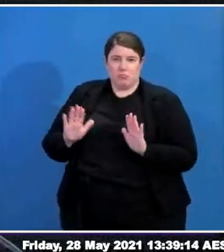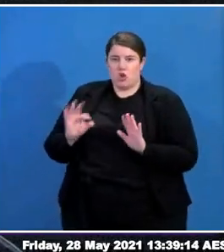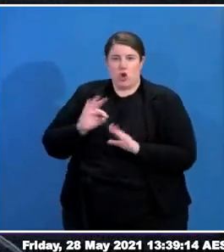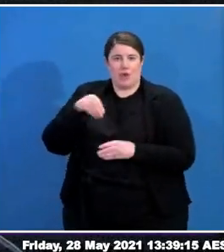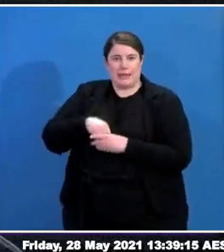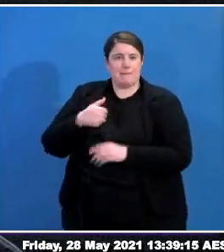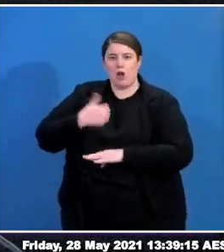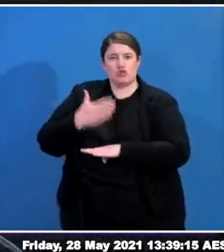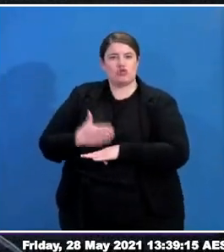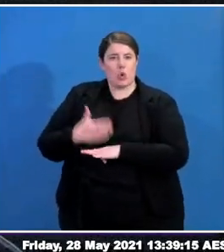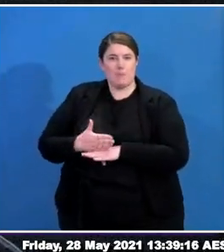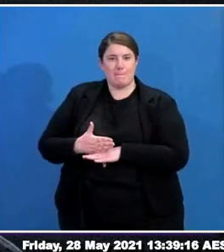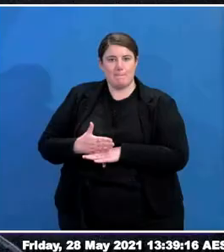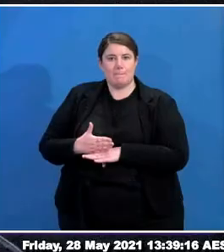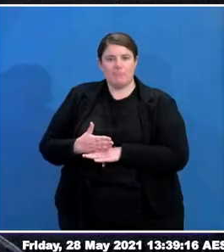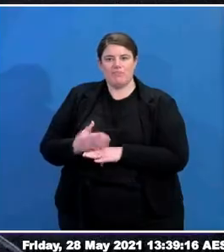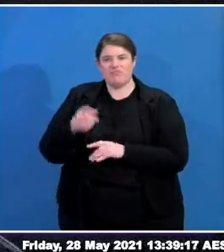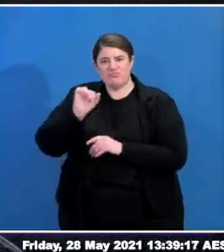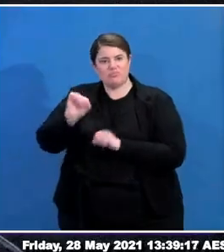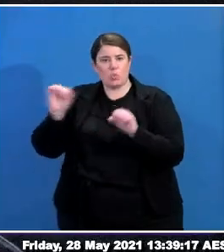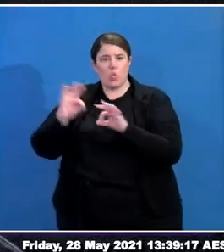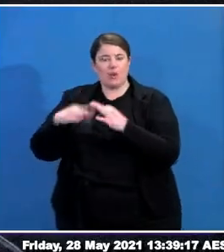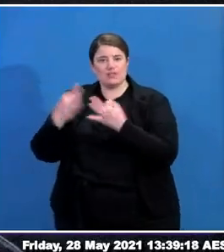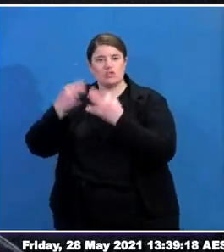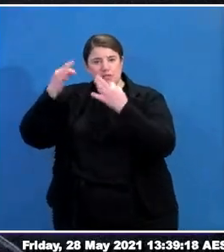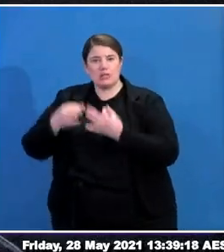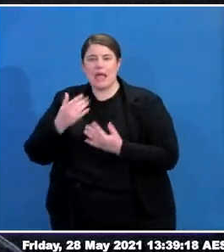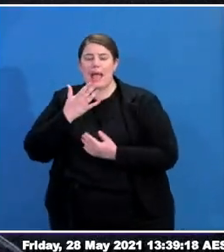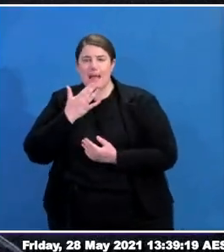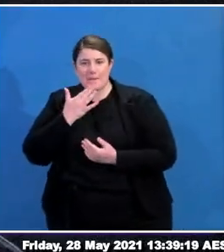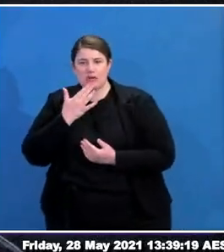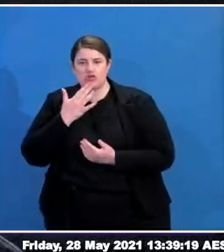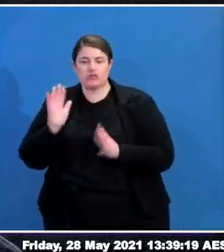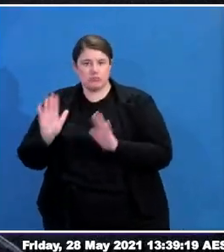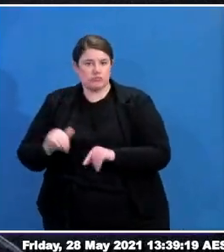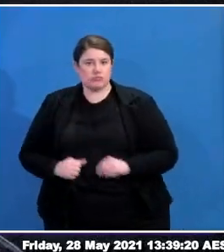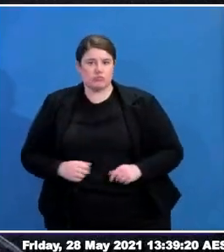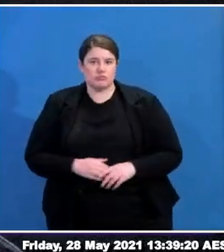There will be various award wages and so forth, of course, but that is really between the provider and their staff.